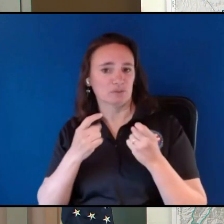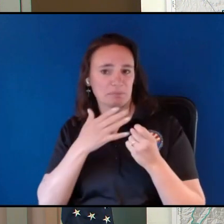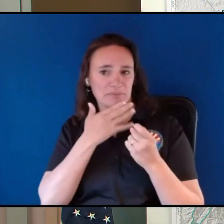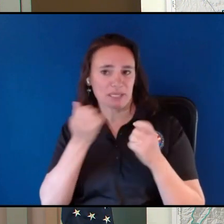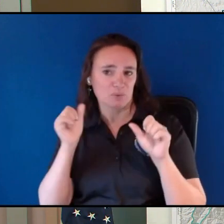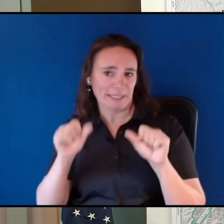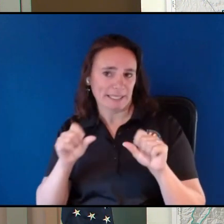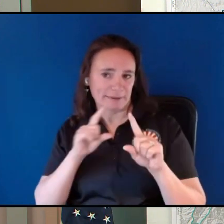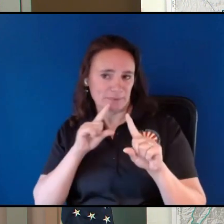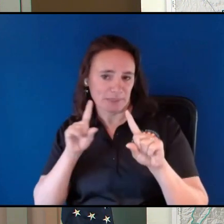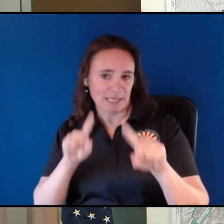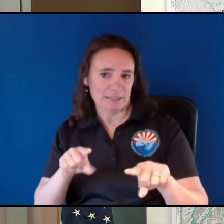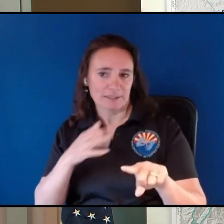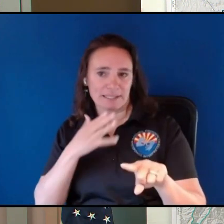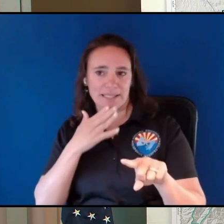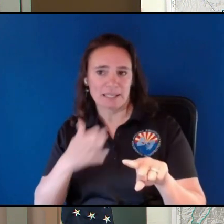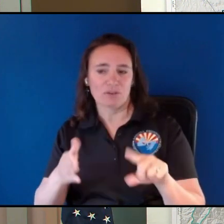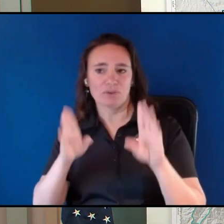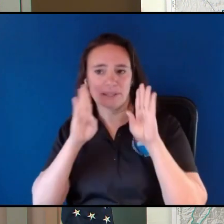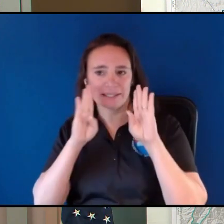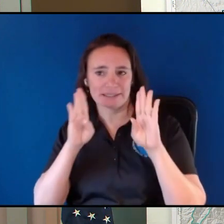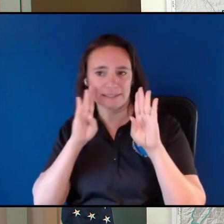Thank you for listening.